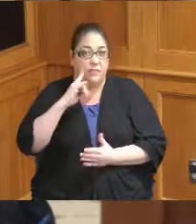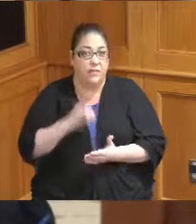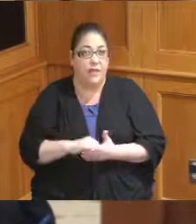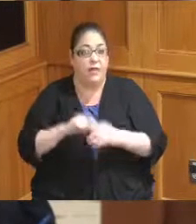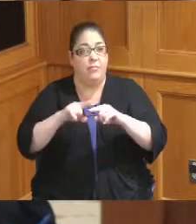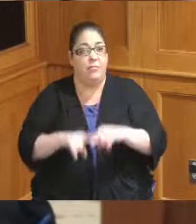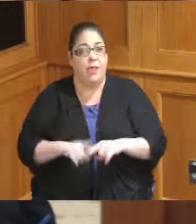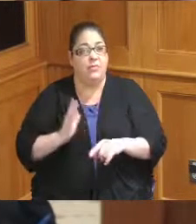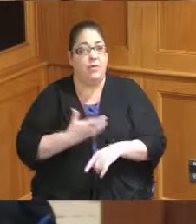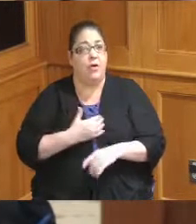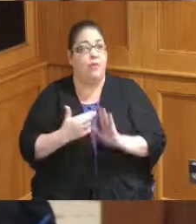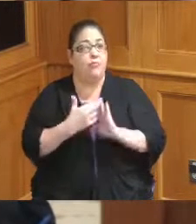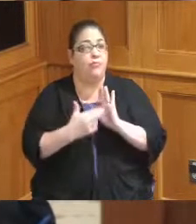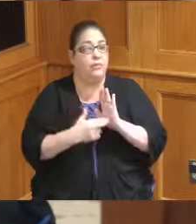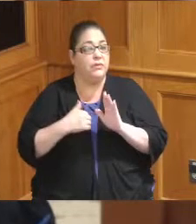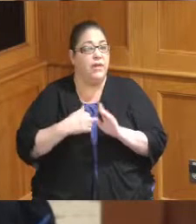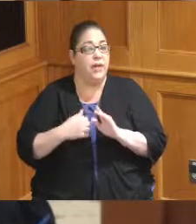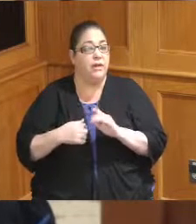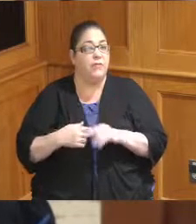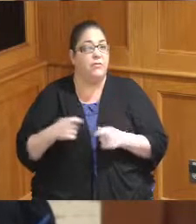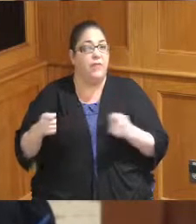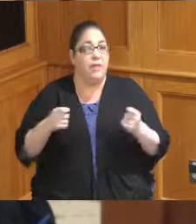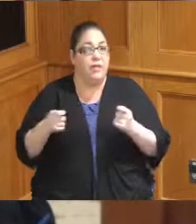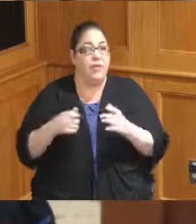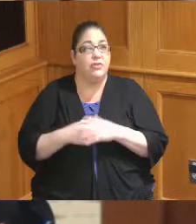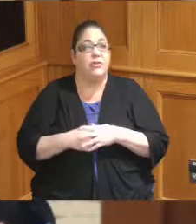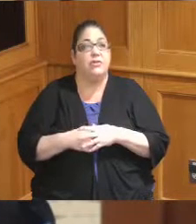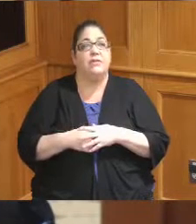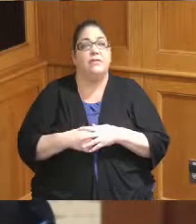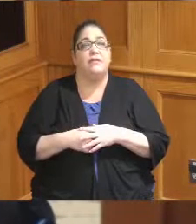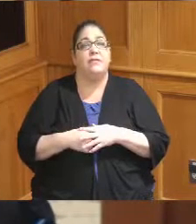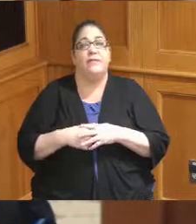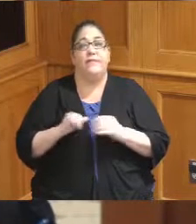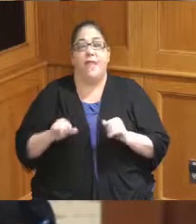rules and regulations the net tentative assessment that the property owner would